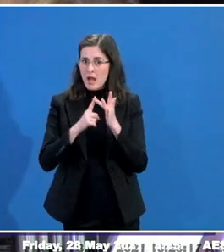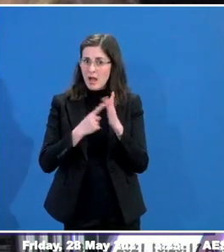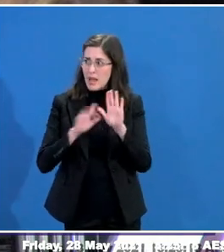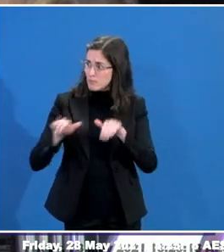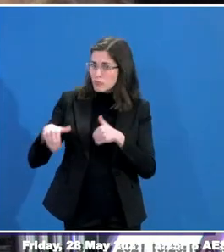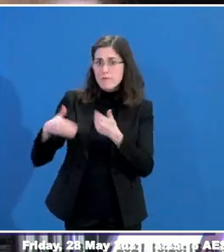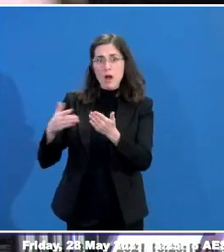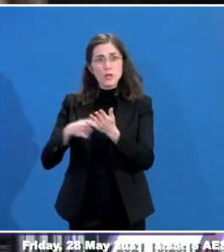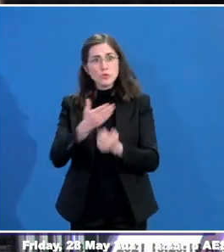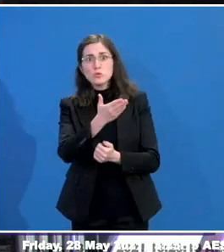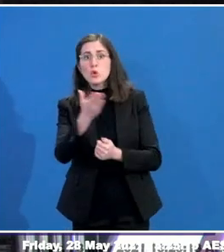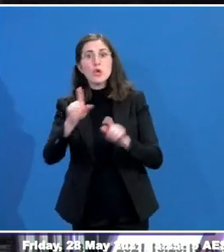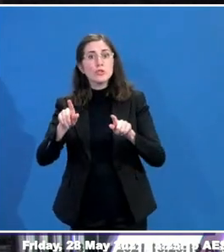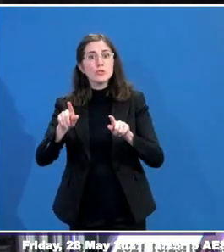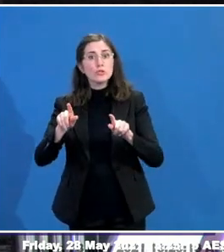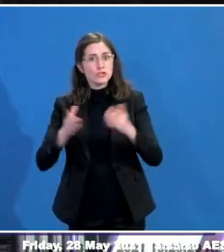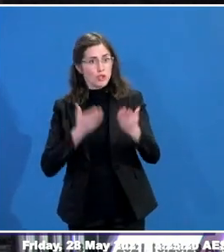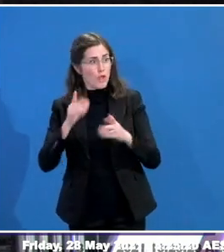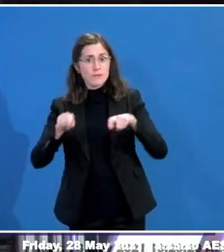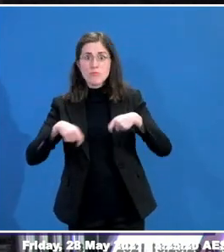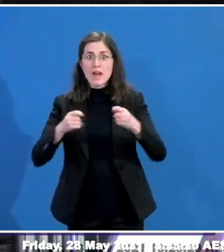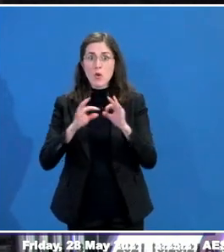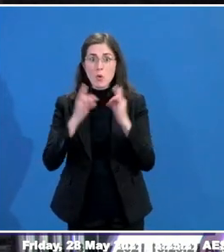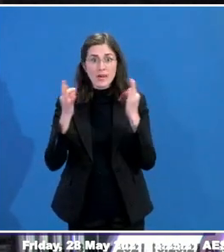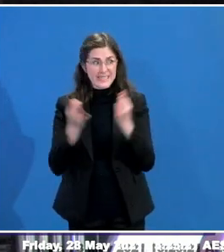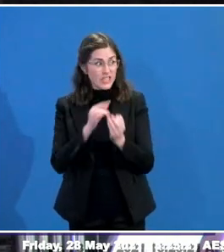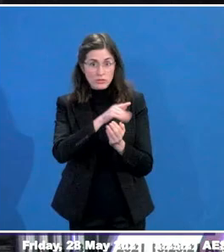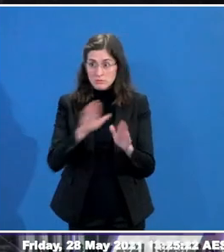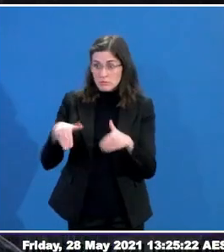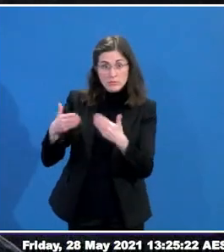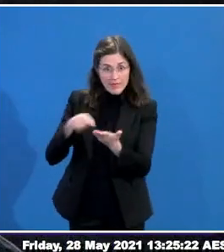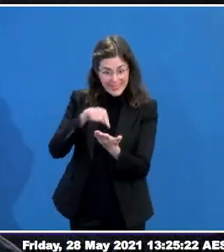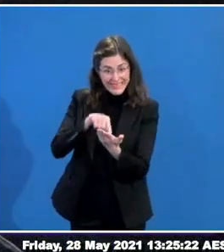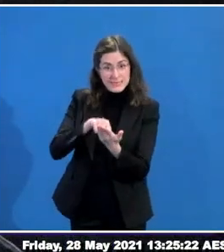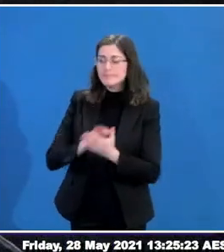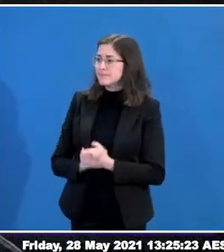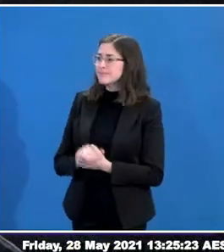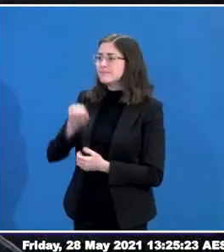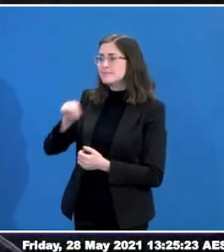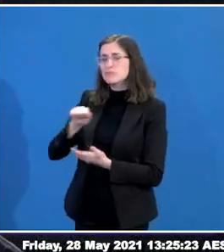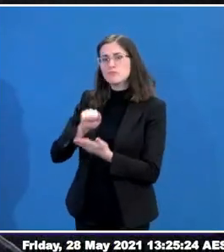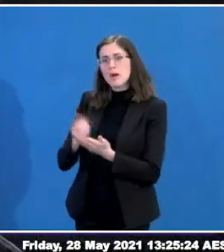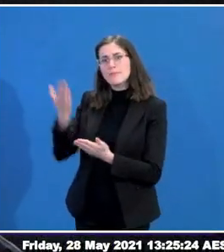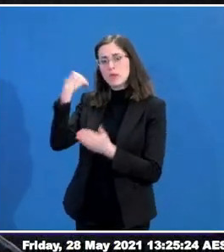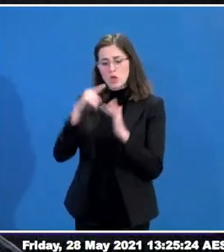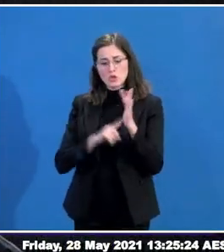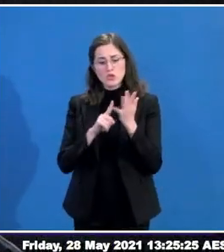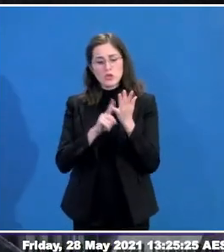providers at the time they were providing the template agreements? MR McNAUGHTON: Yes, that's correct. We did that in July 2016.